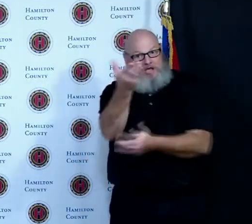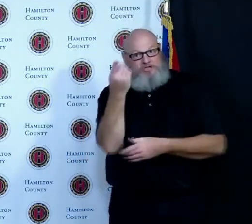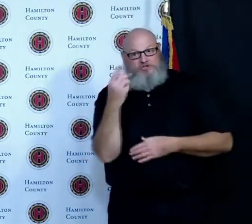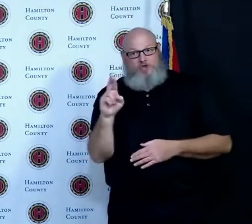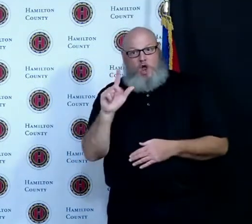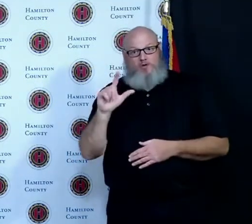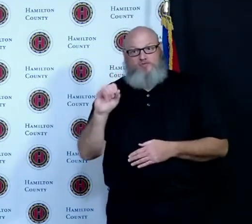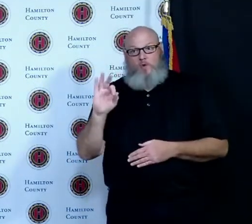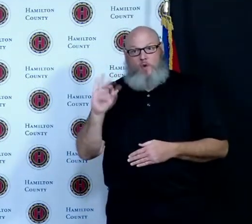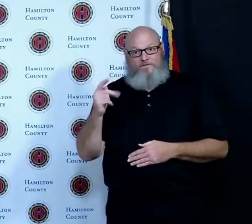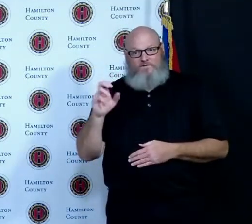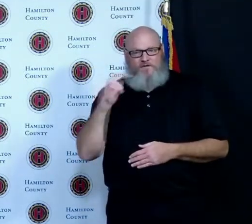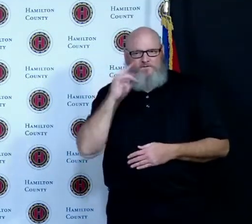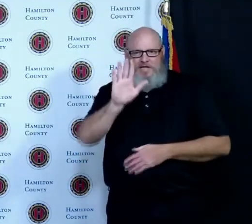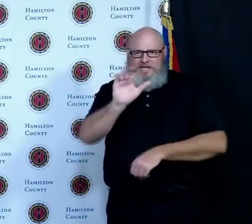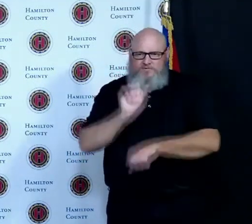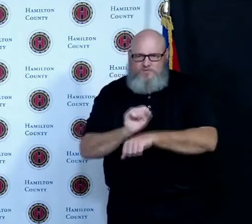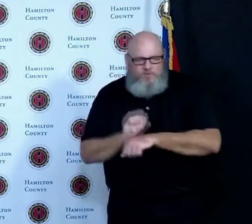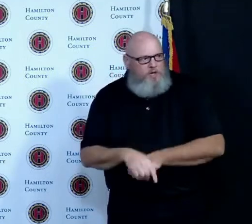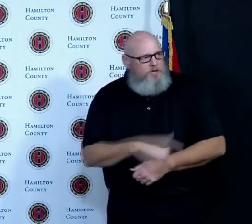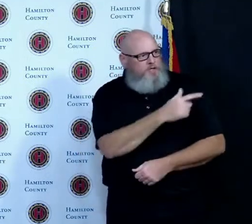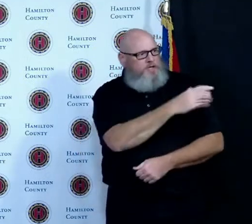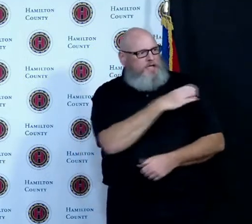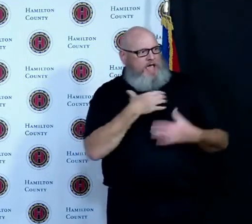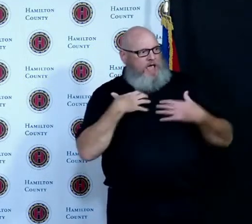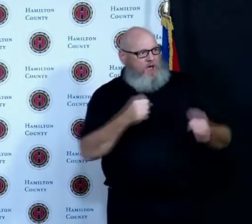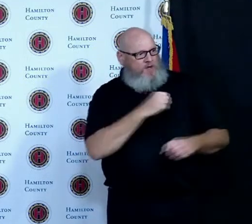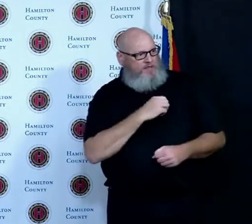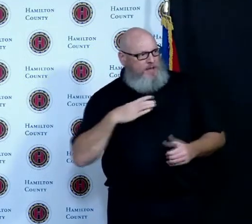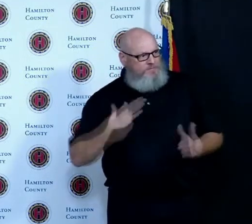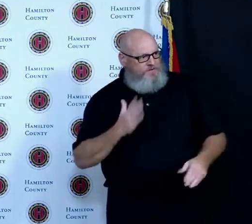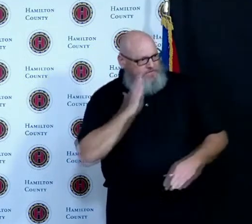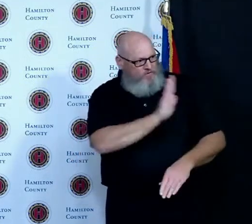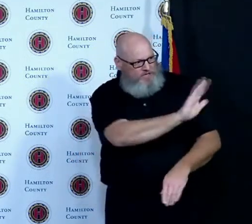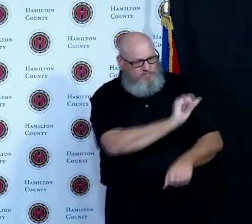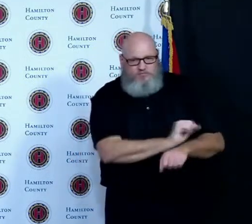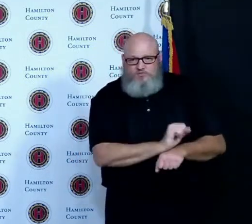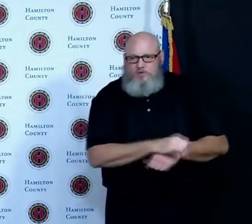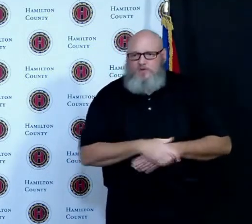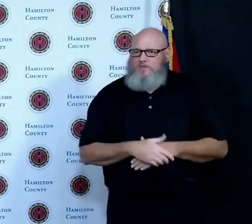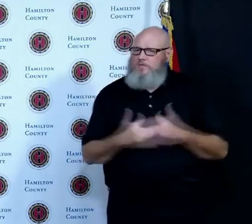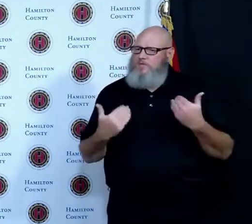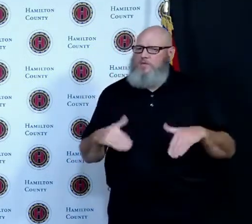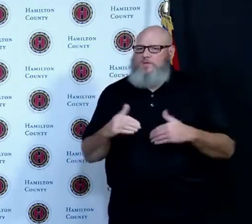you are doing you know what we have received from the state so far has been distributed